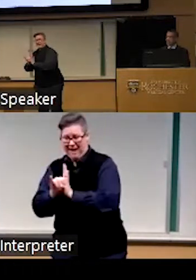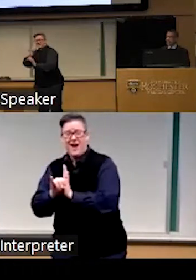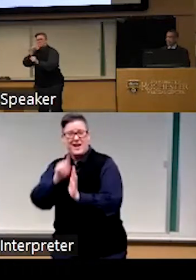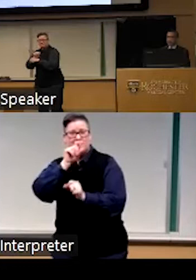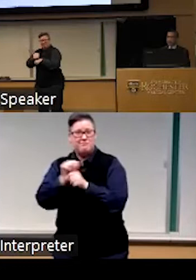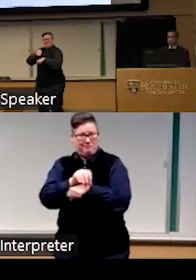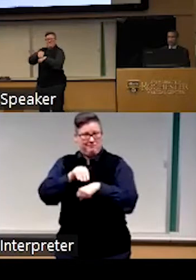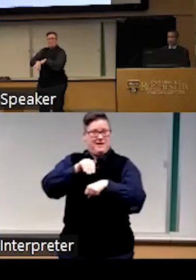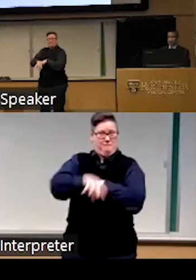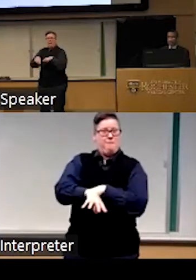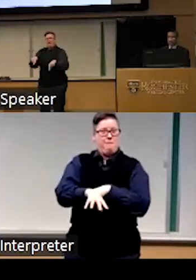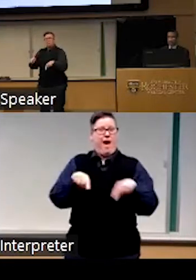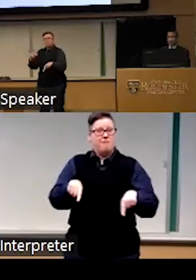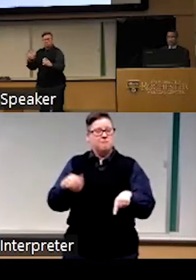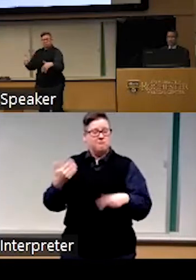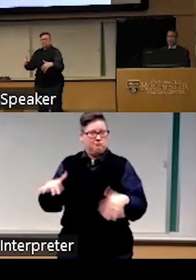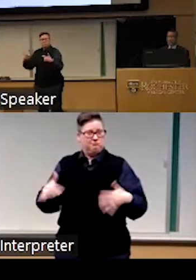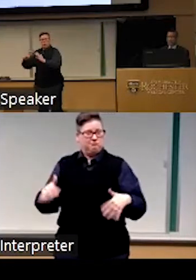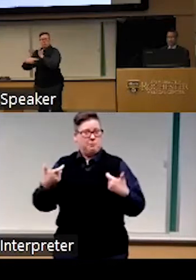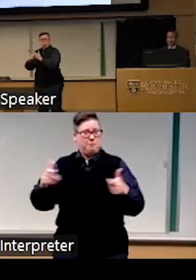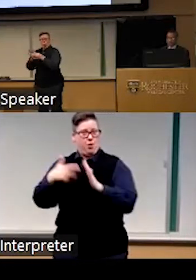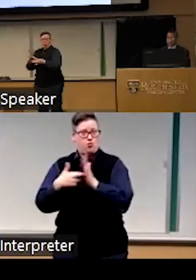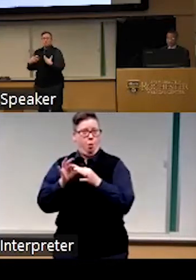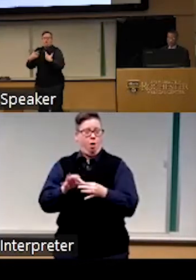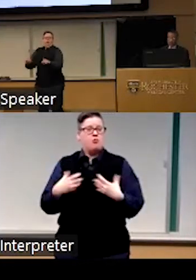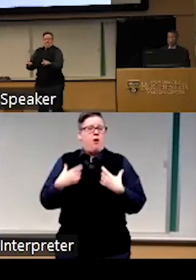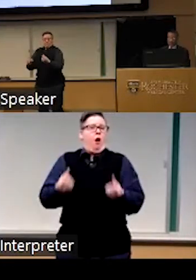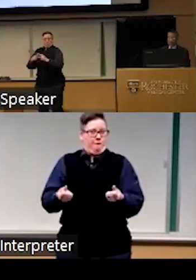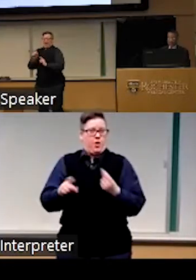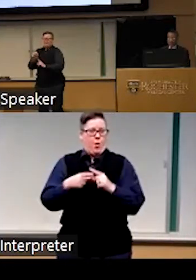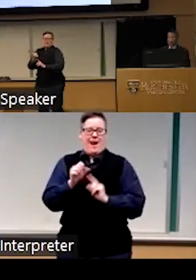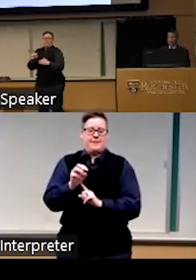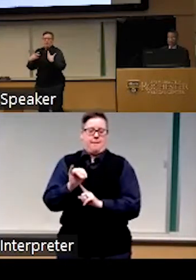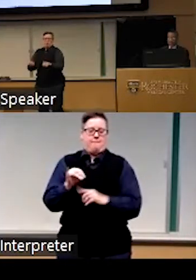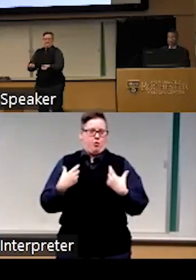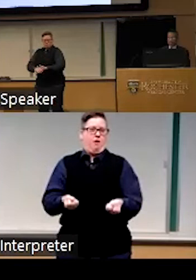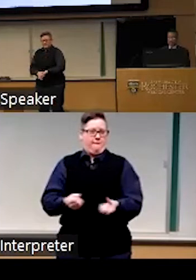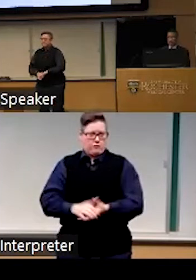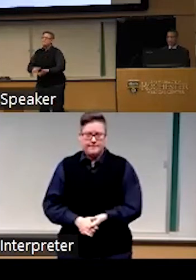a fundamental role in the recovery from serious and persistent mental illness and then observe